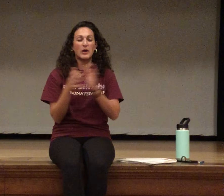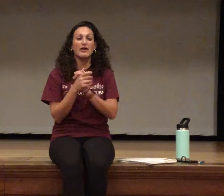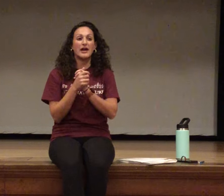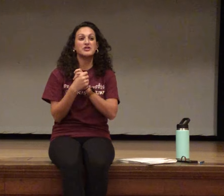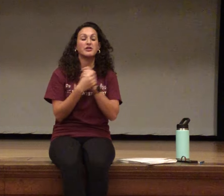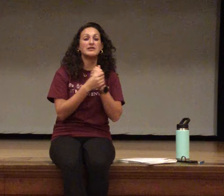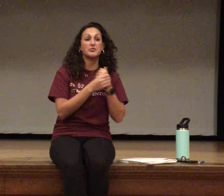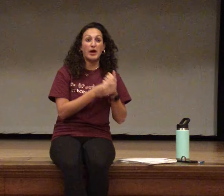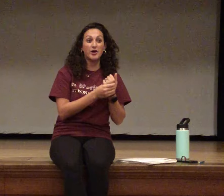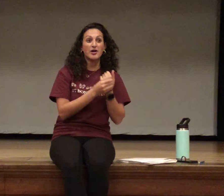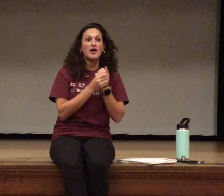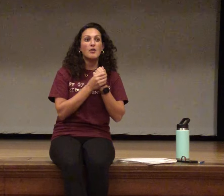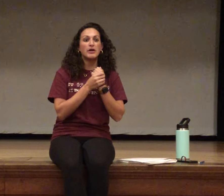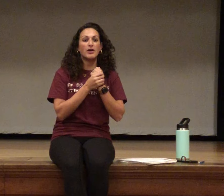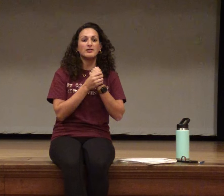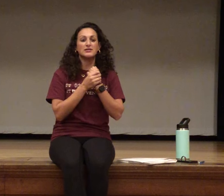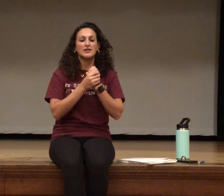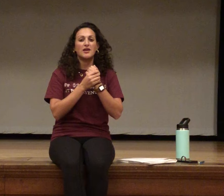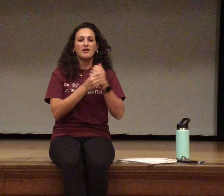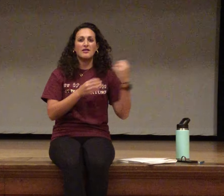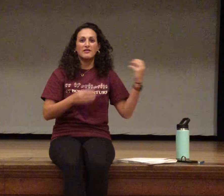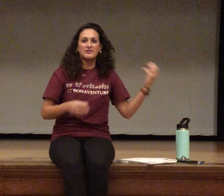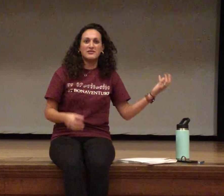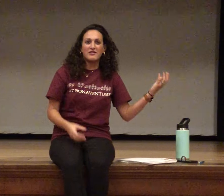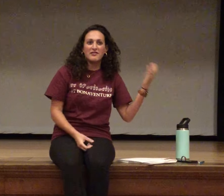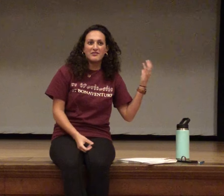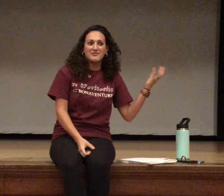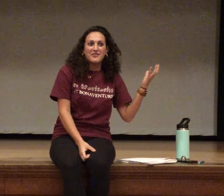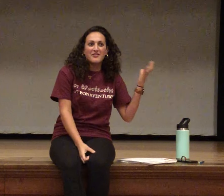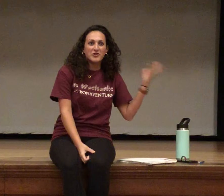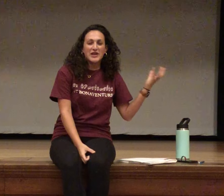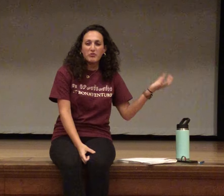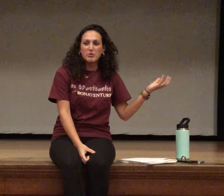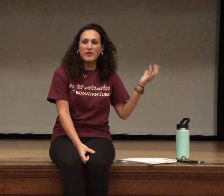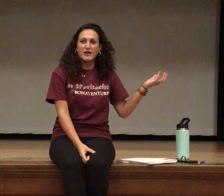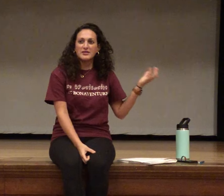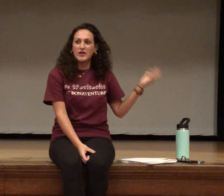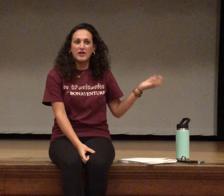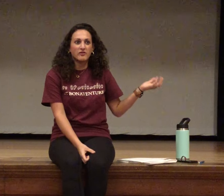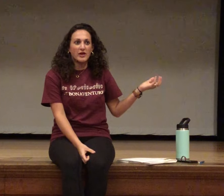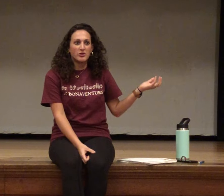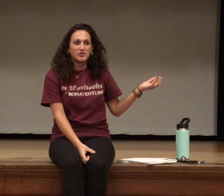it as well it actually conveys it better because for deaf people that is their native language